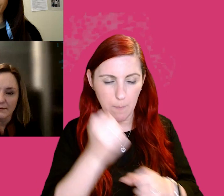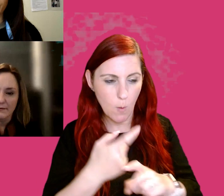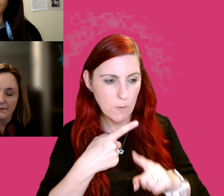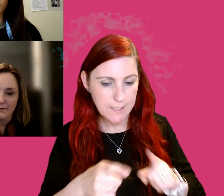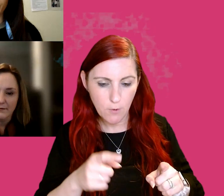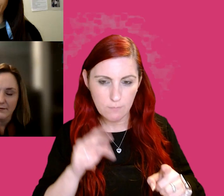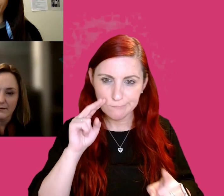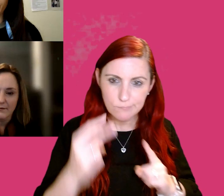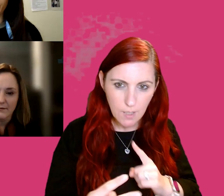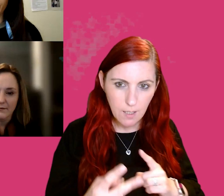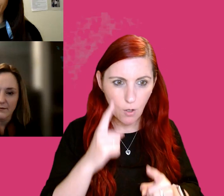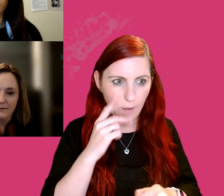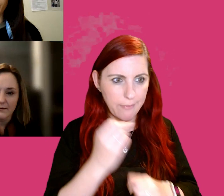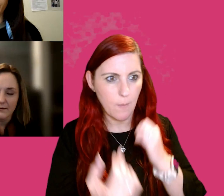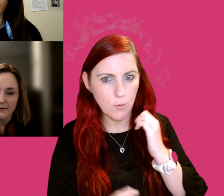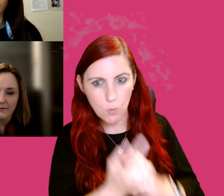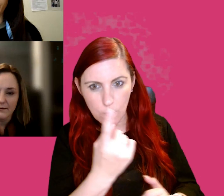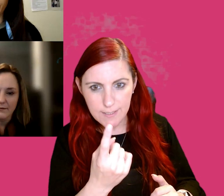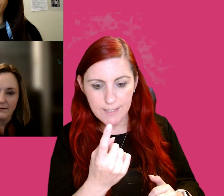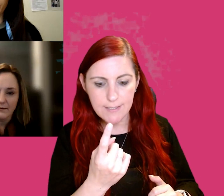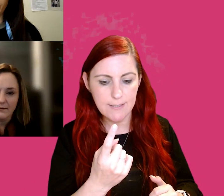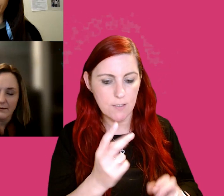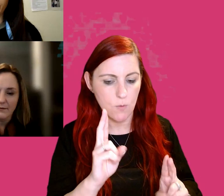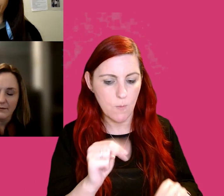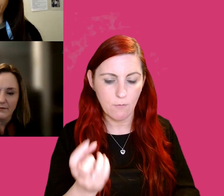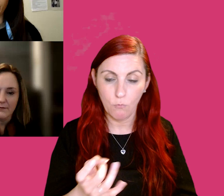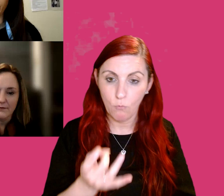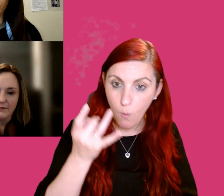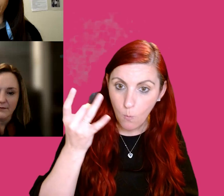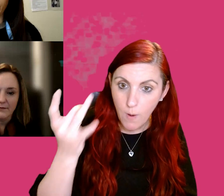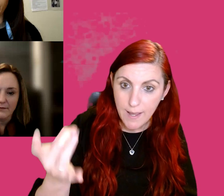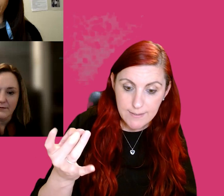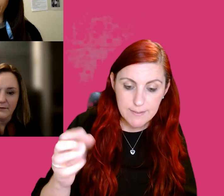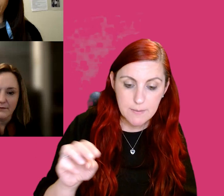opportunities notice board you can request you know that people you know say specifically we're